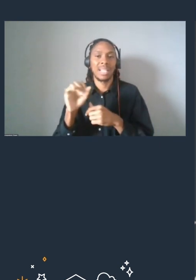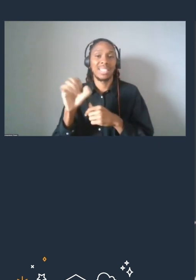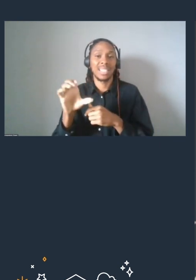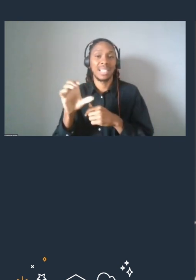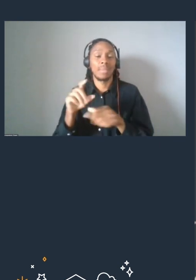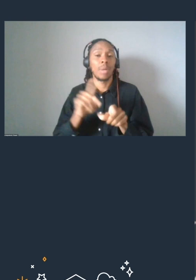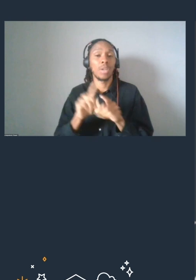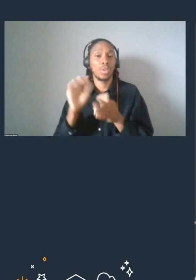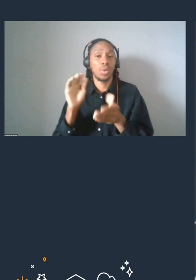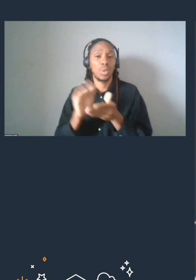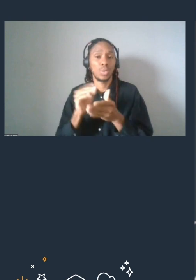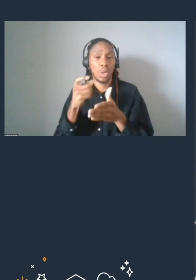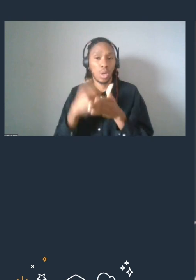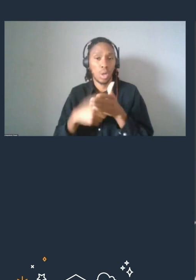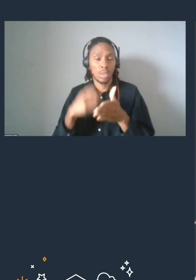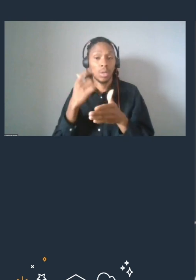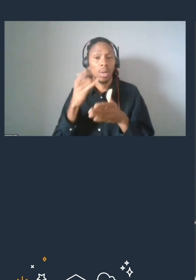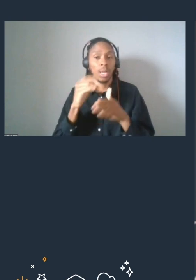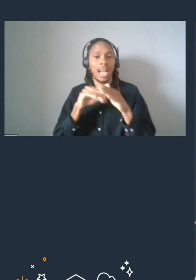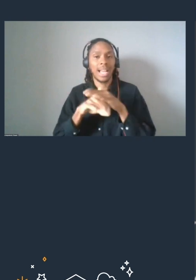because the access pattern is so seldom,